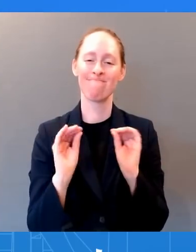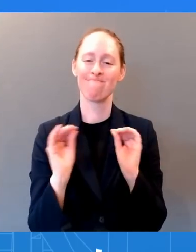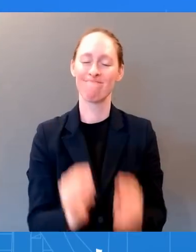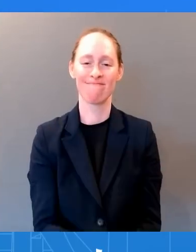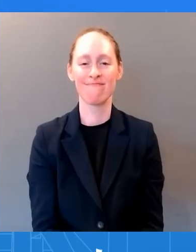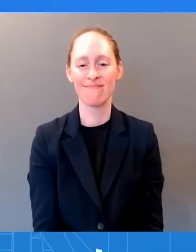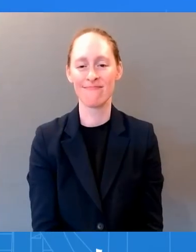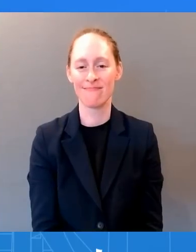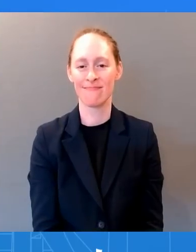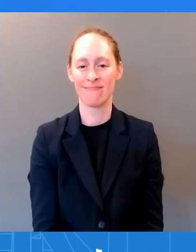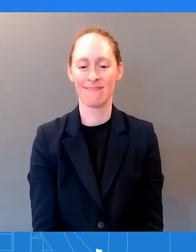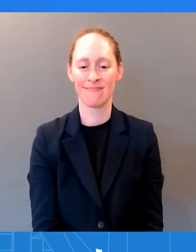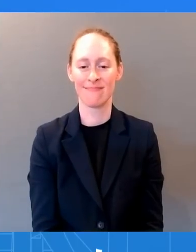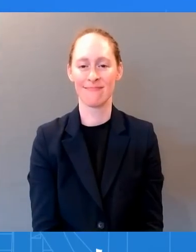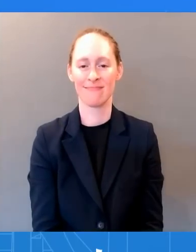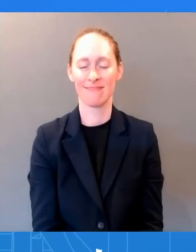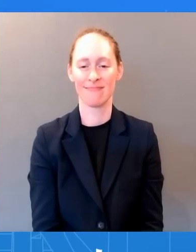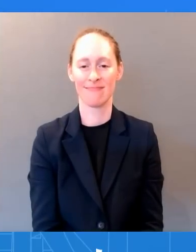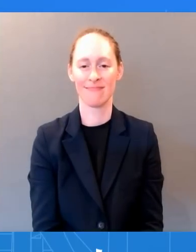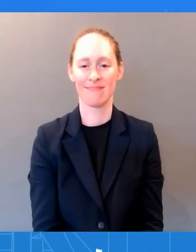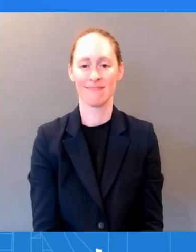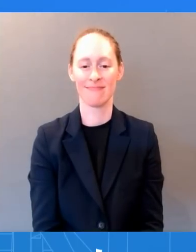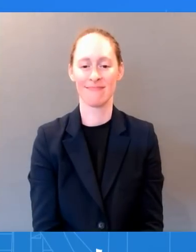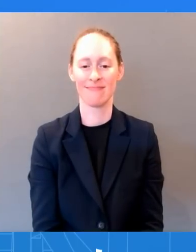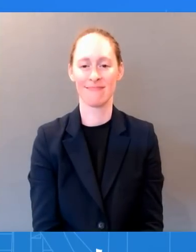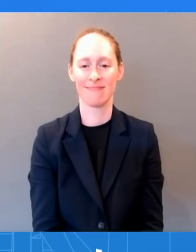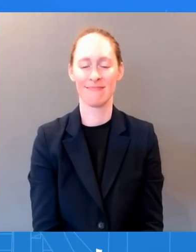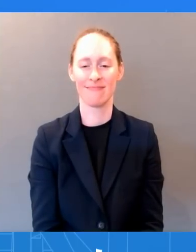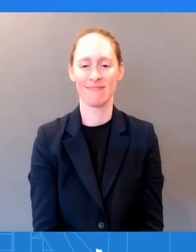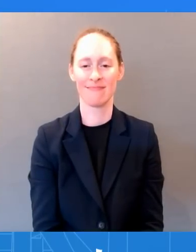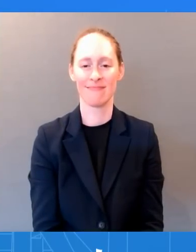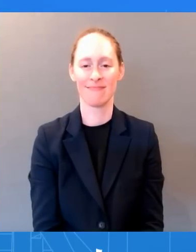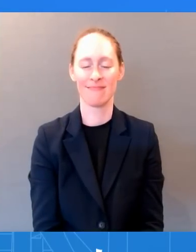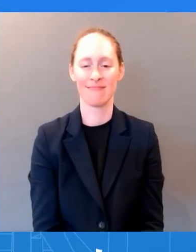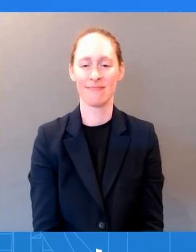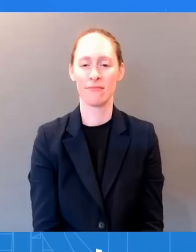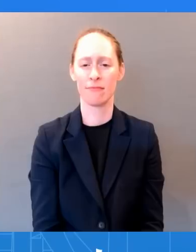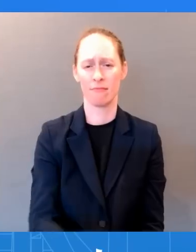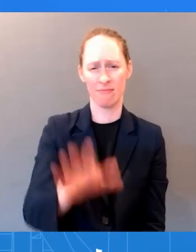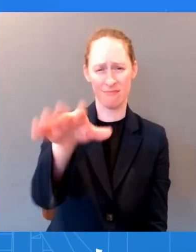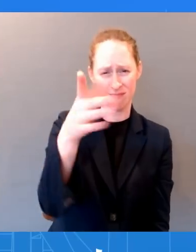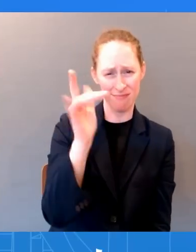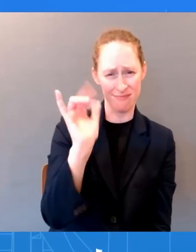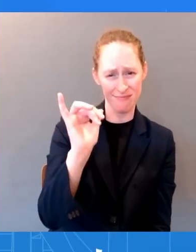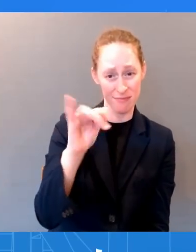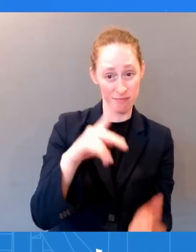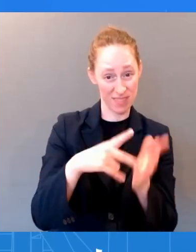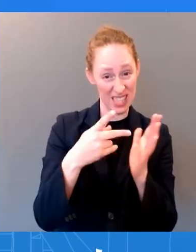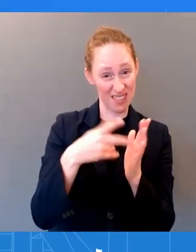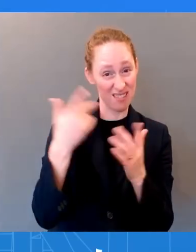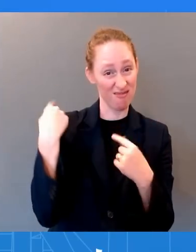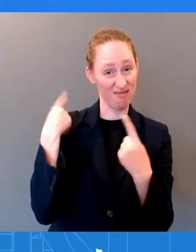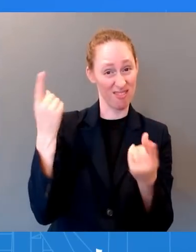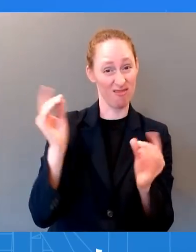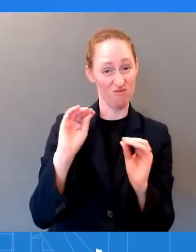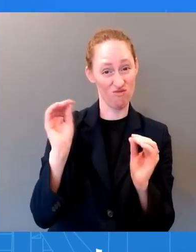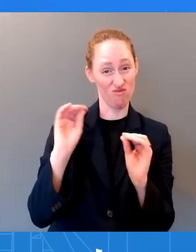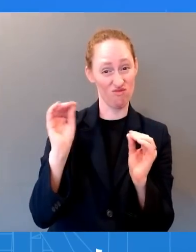but are you implying that he won't be briefed as long as the DNI assessment is taking place? Ms. Jean-Pierre: All -- I can't even get into hypotheticals right now.